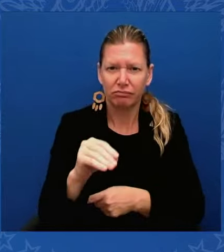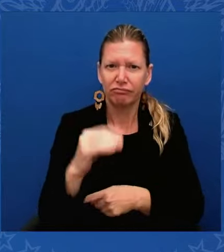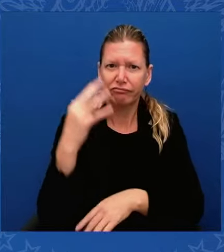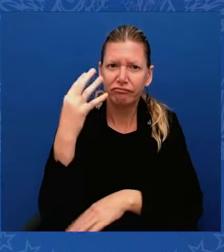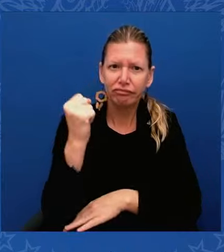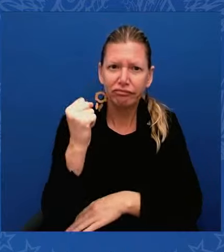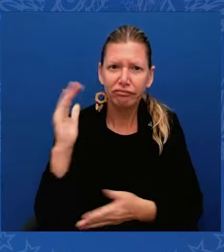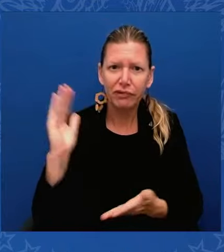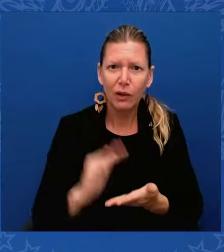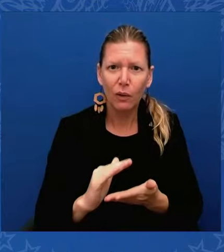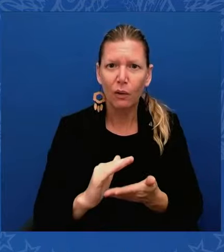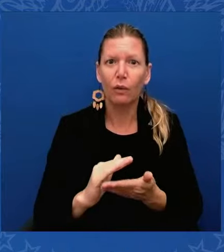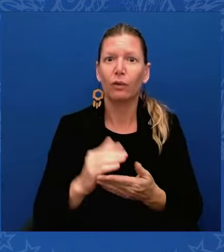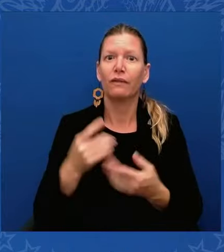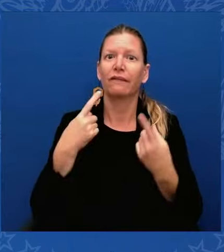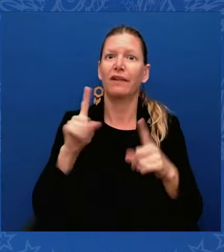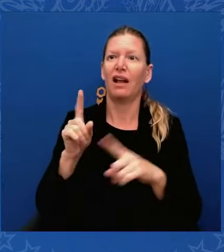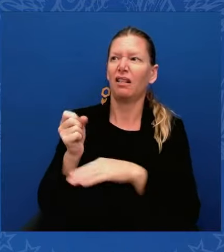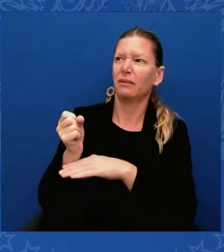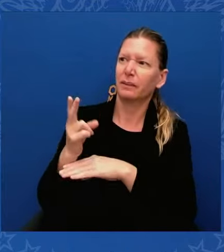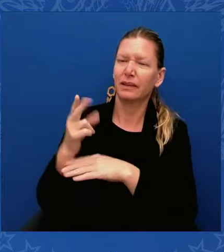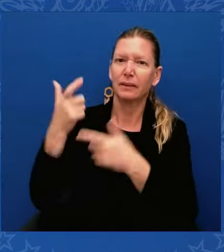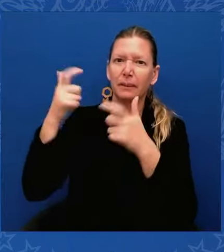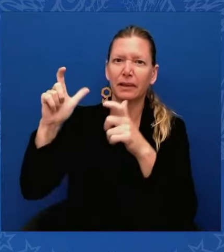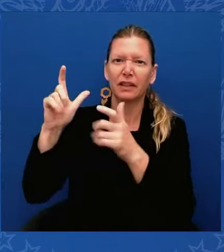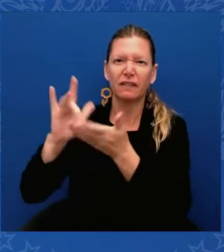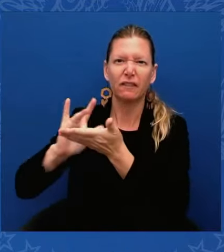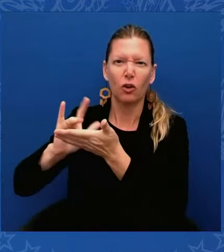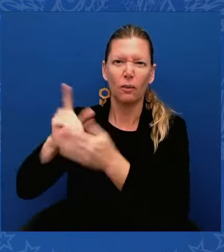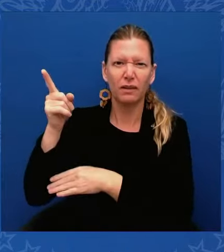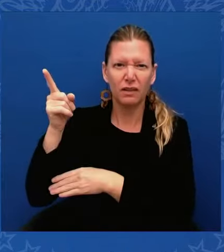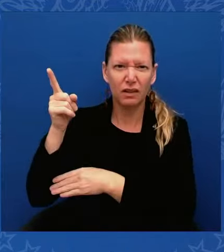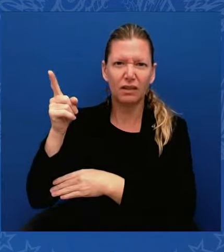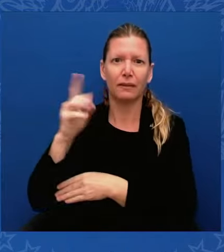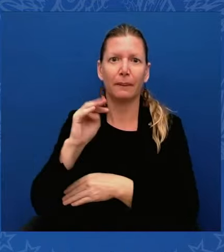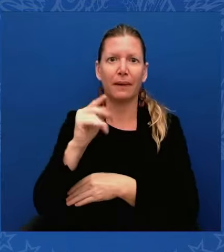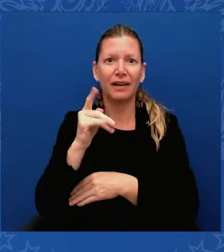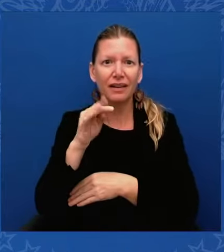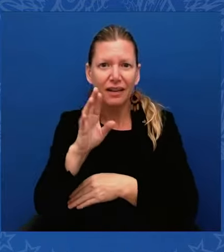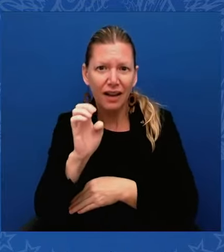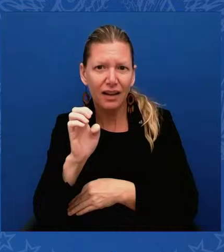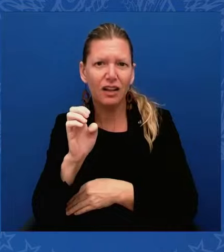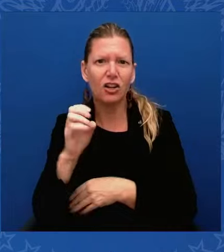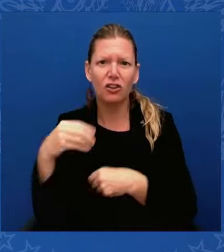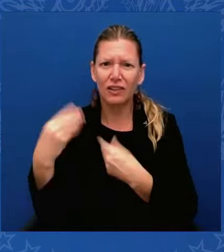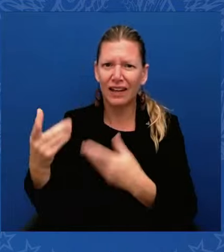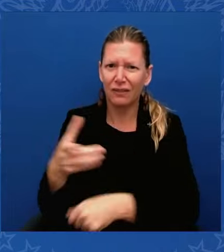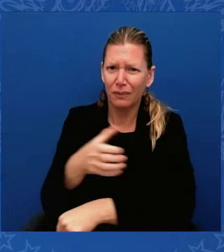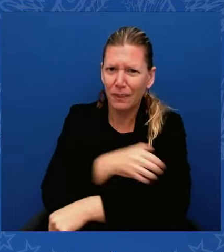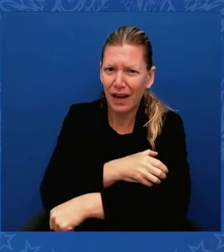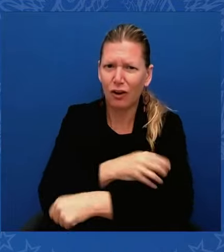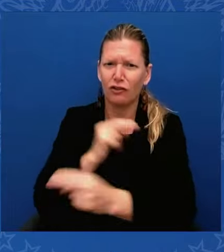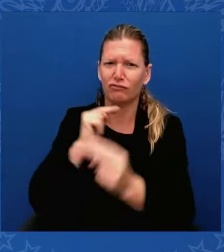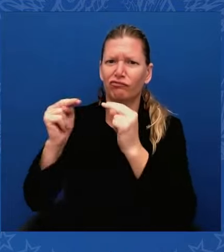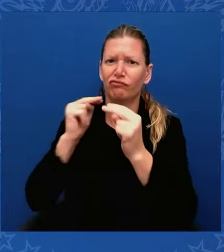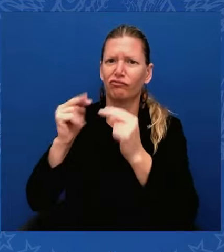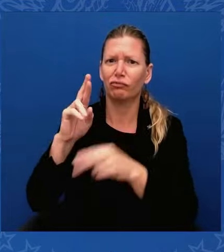We're also captains of the $35 a month, down from around 400 a month for seniors and Medicare, including for millions in this community.